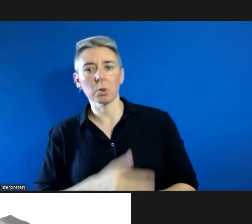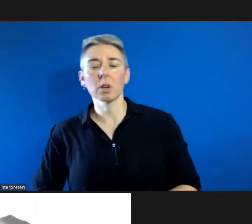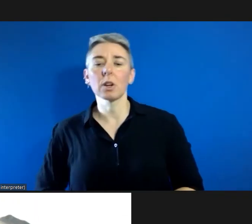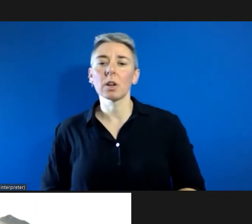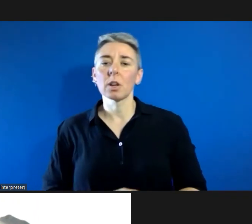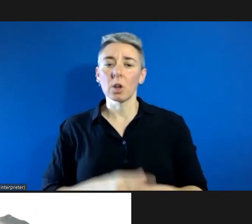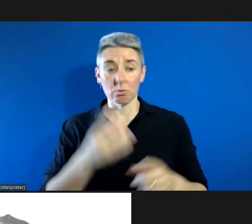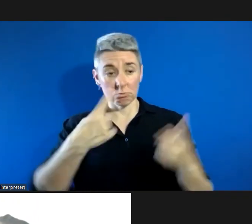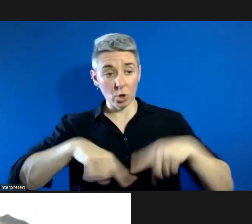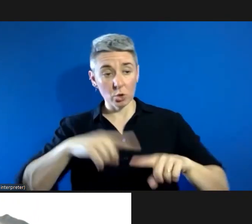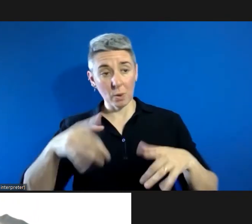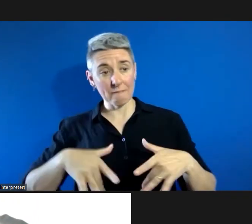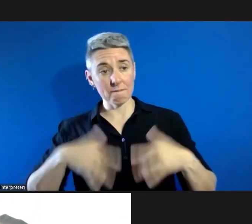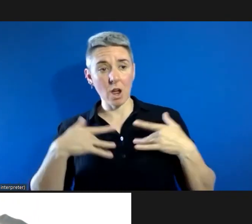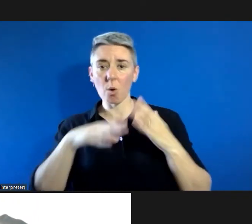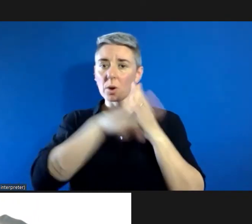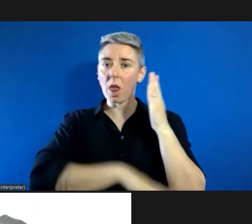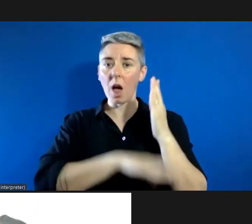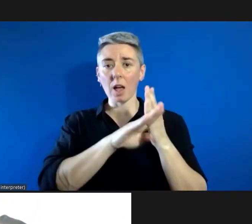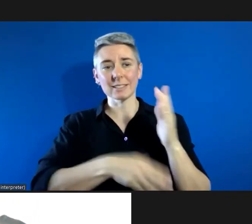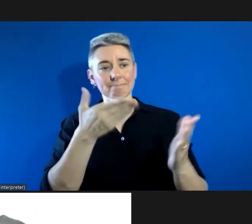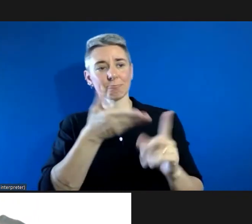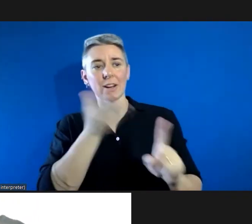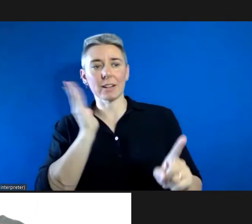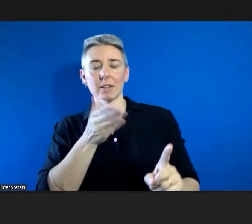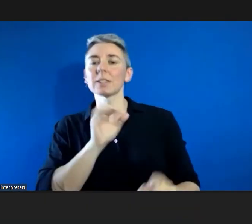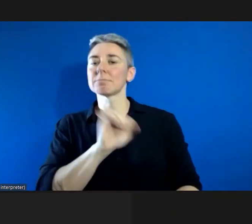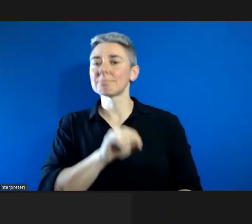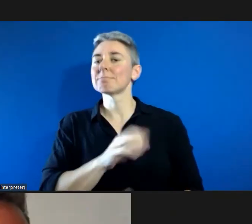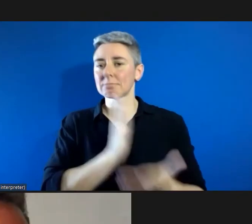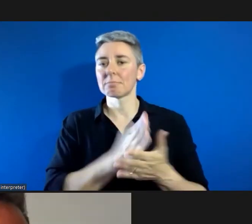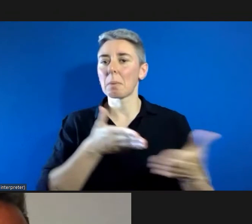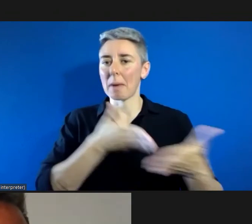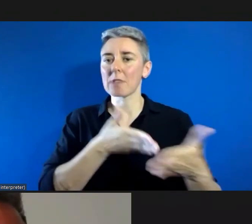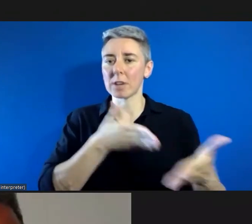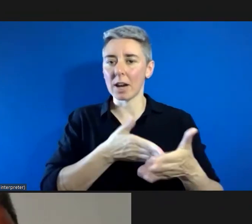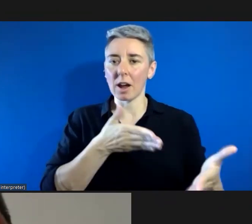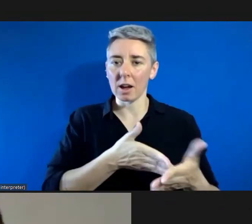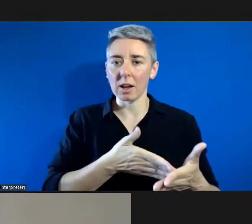recognised enough as a barrier and impact on conversations around intersectionality?"